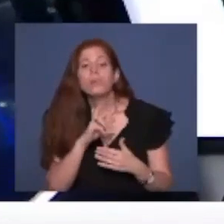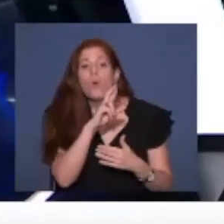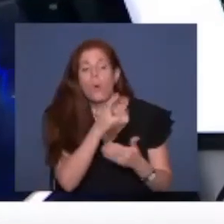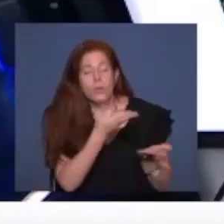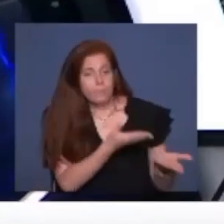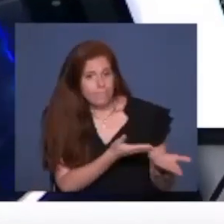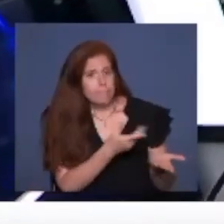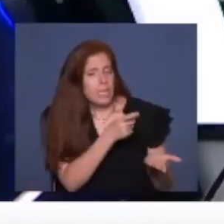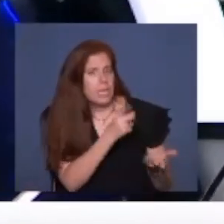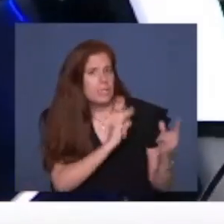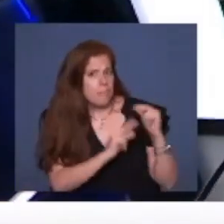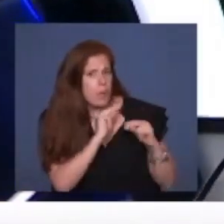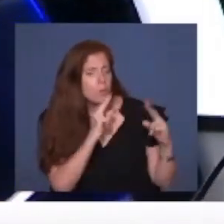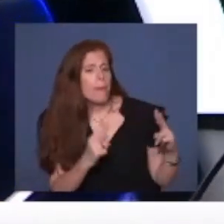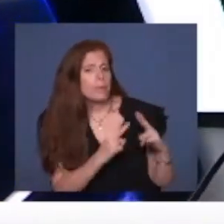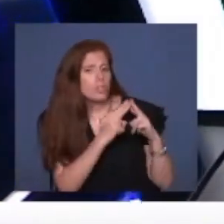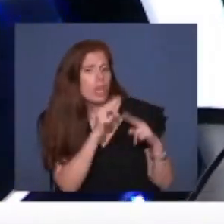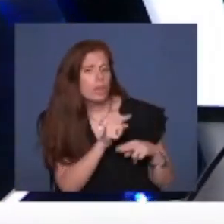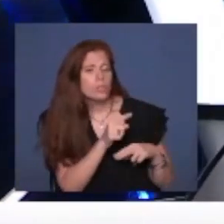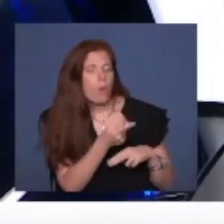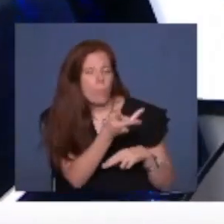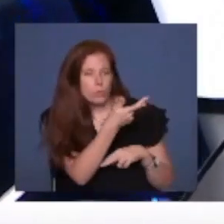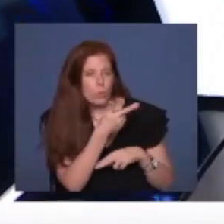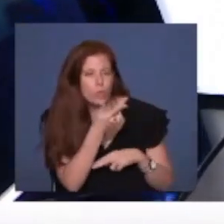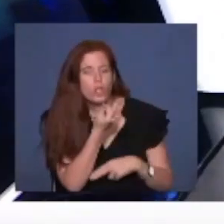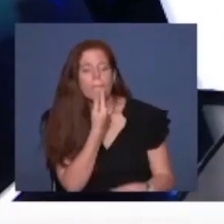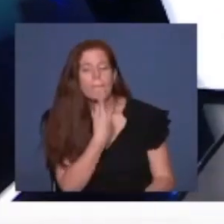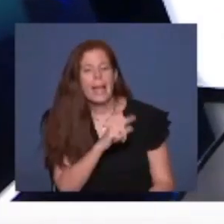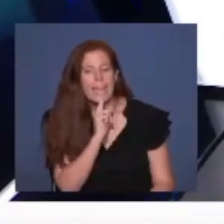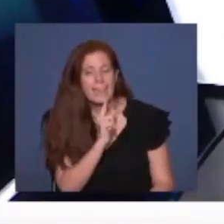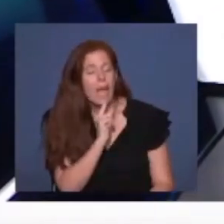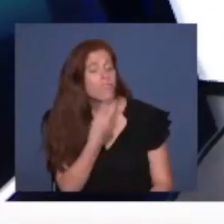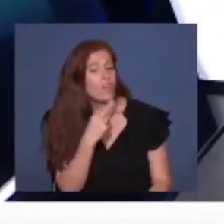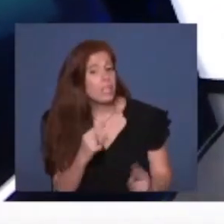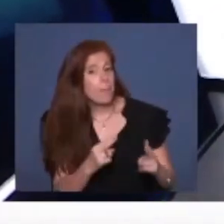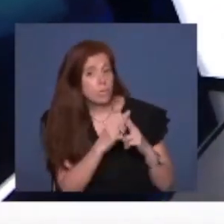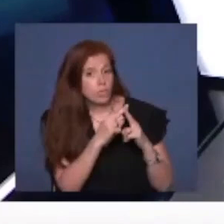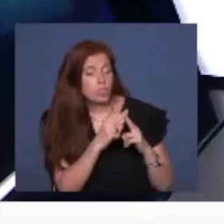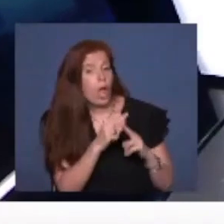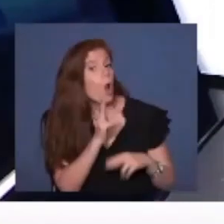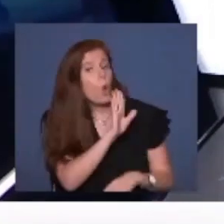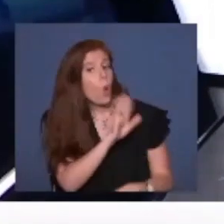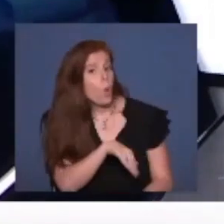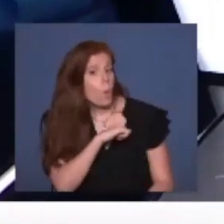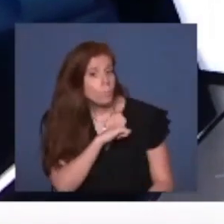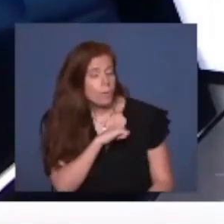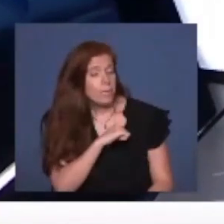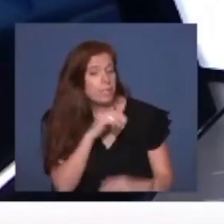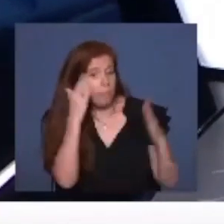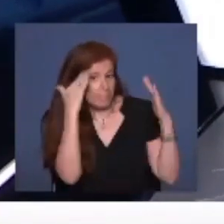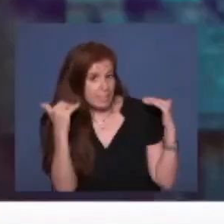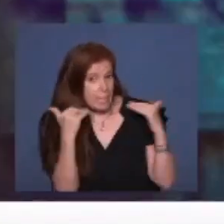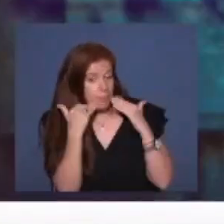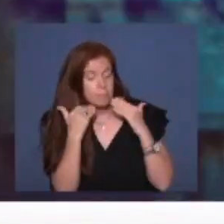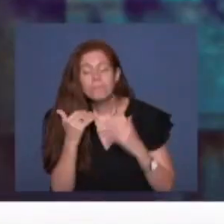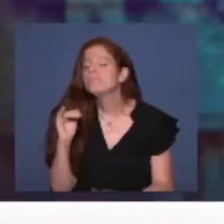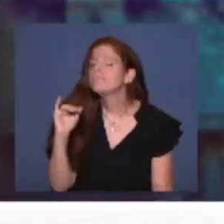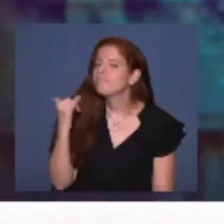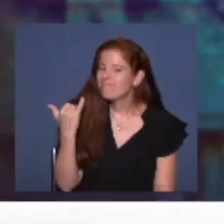but there was another equally interesting meeting in Egypt at the same time. Right, Tali. We cannot separate what's going on in Qatar from what's going on in Egypt.